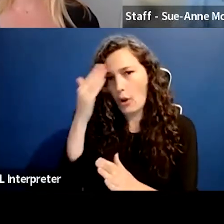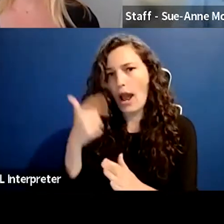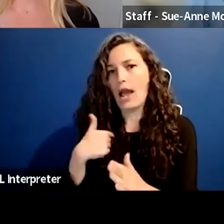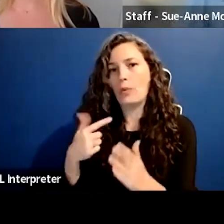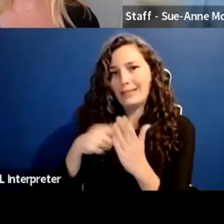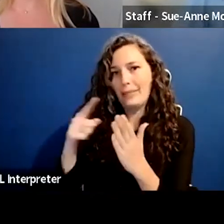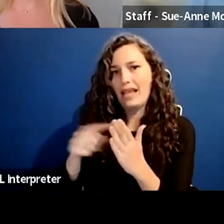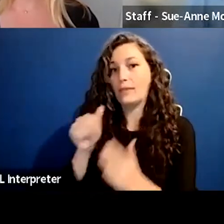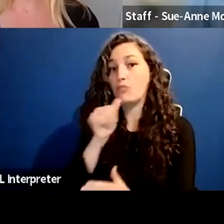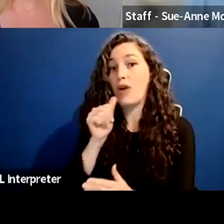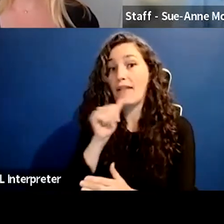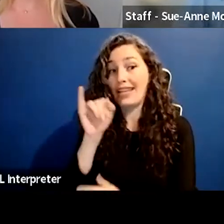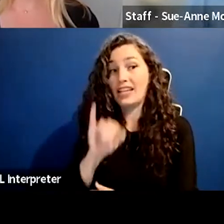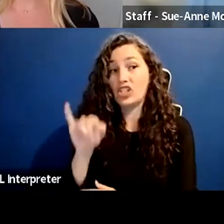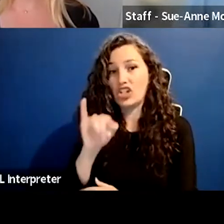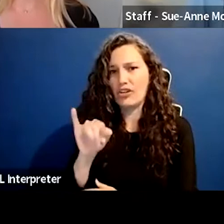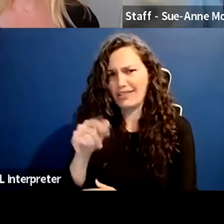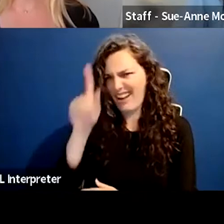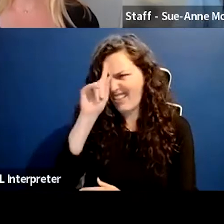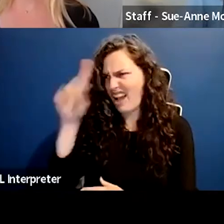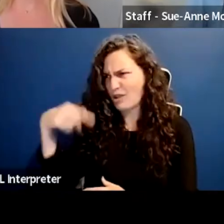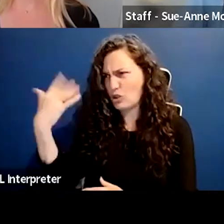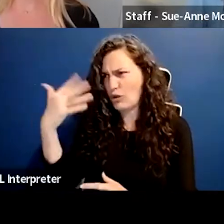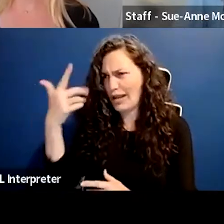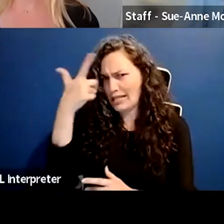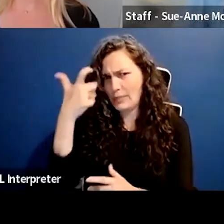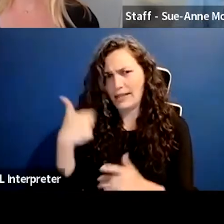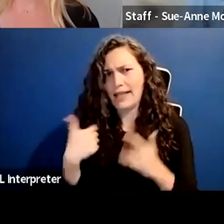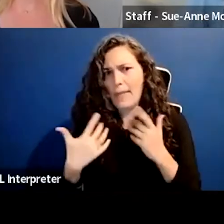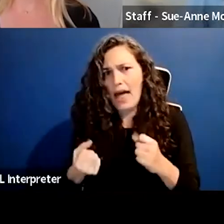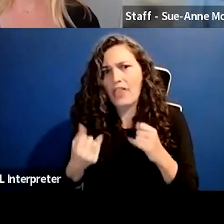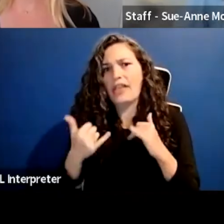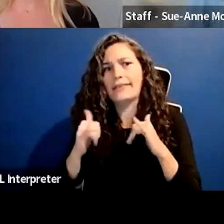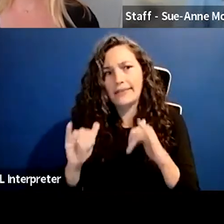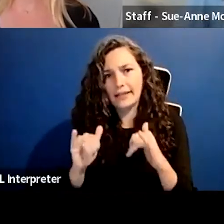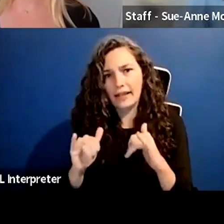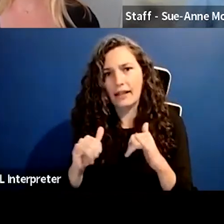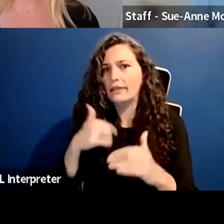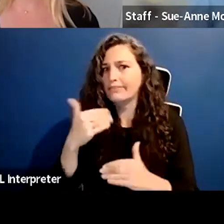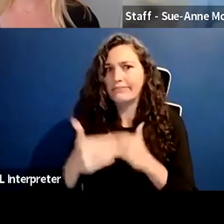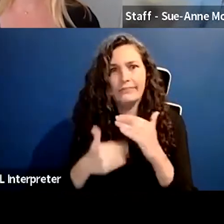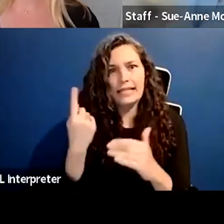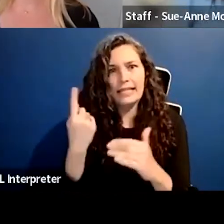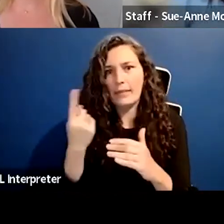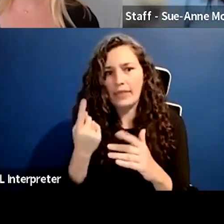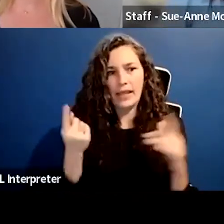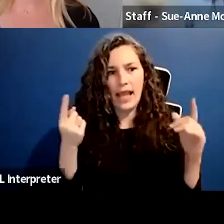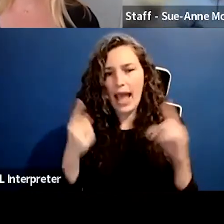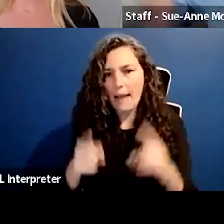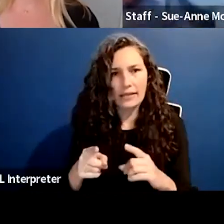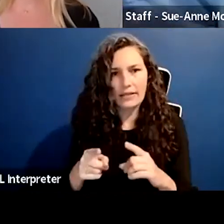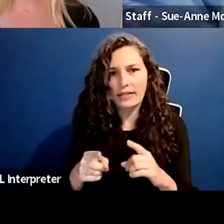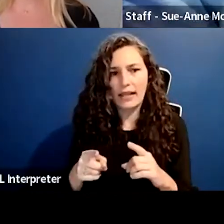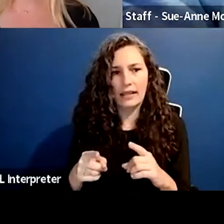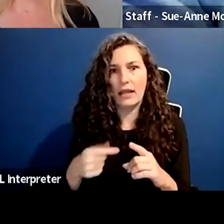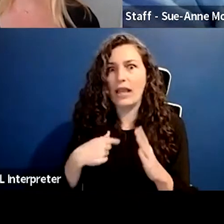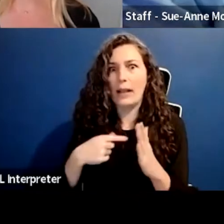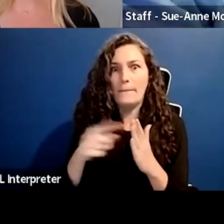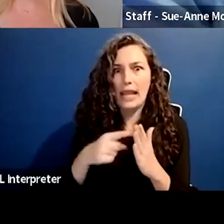and I'm like this is crazy and I'm a healthy person. But, you know, one thing happens or you need to get checked just to and it's like I'm paying how much money?